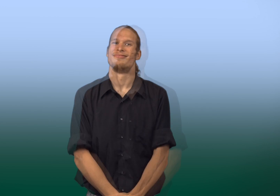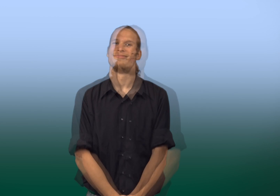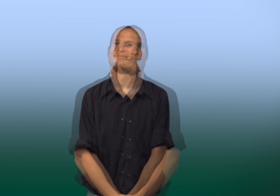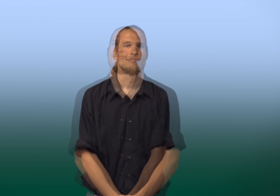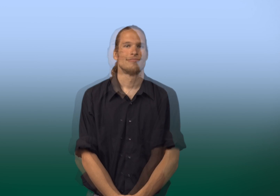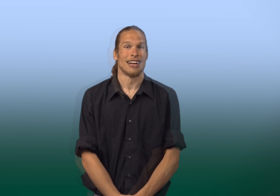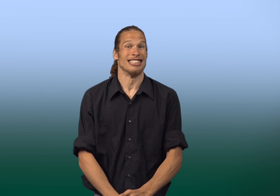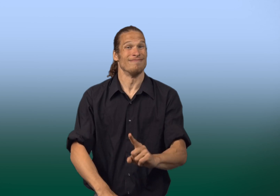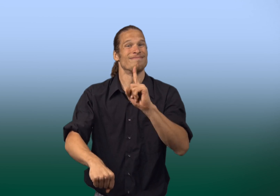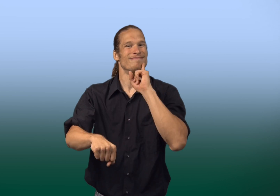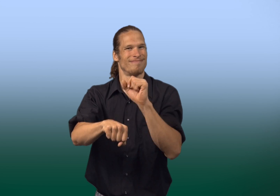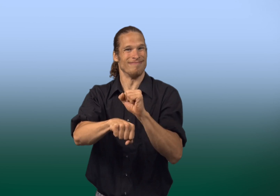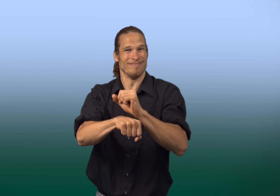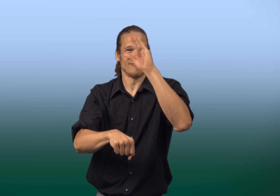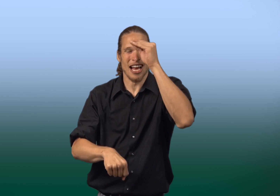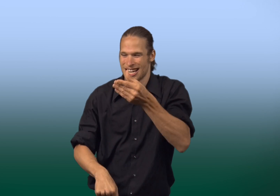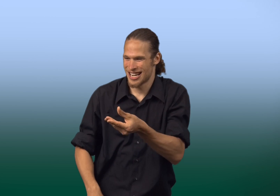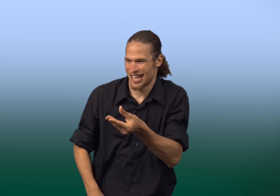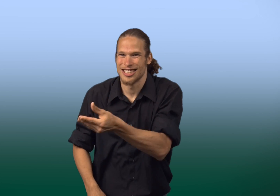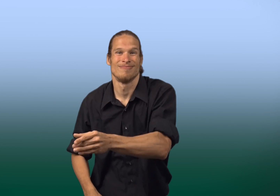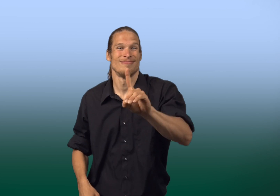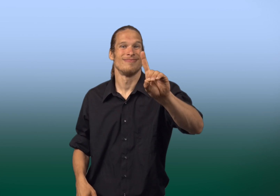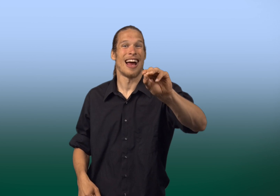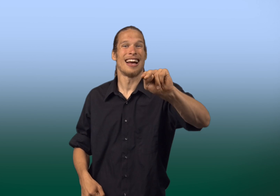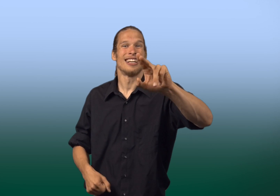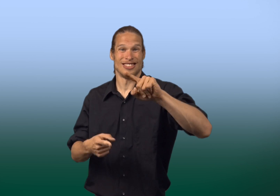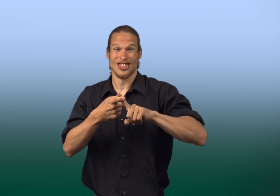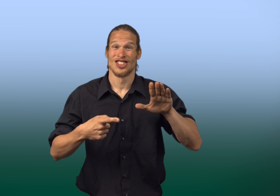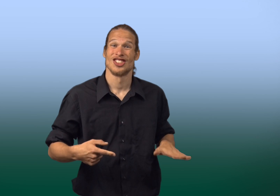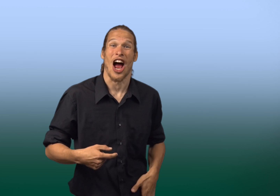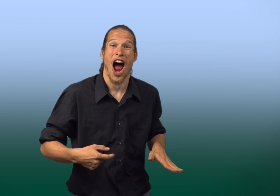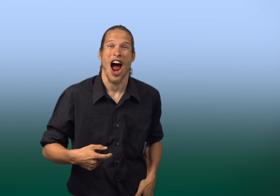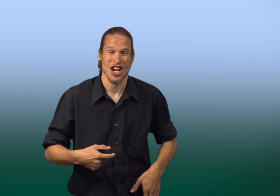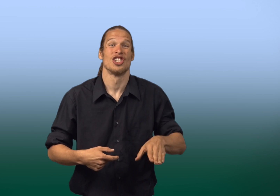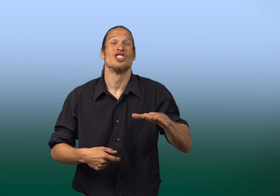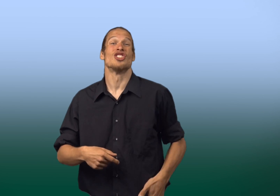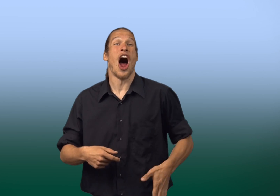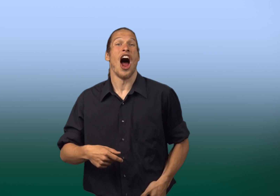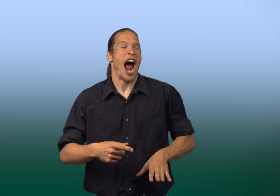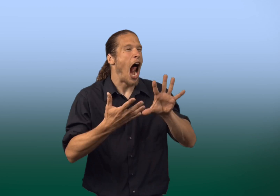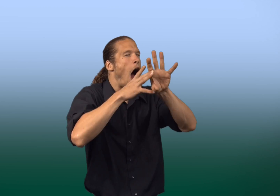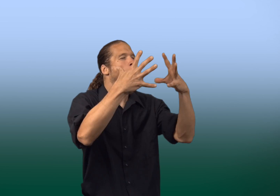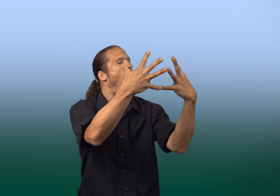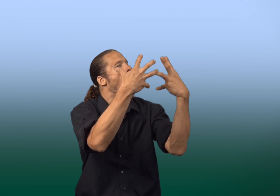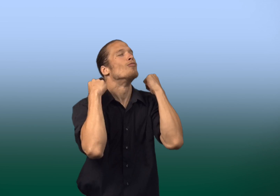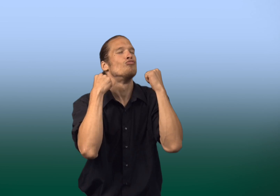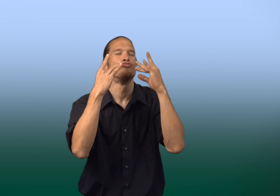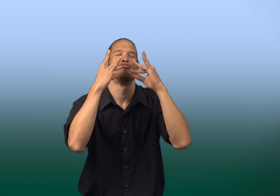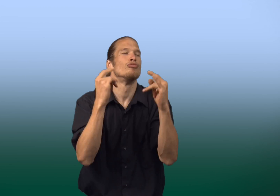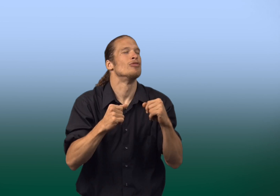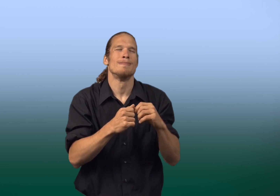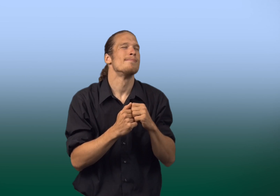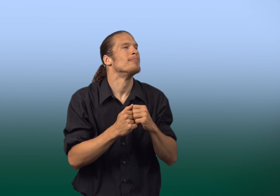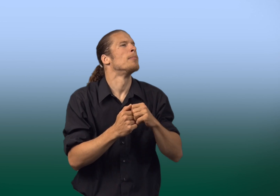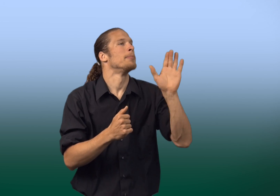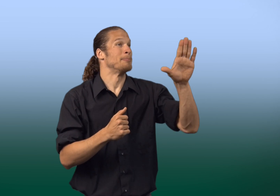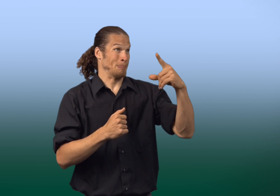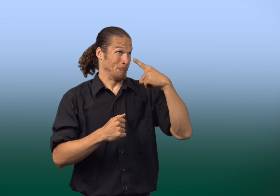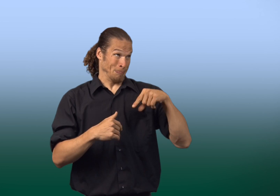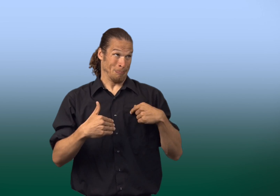And so the boy gave the doughnut to the dog. And the dog just ate it so quickly.